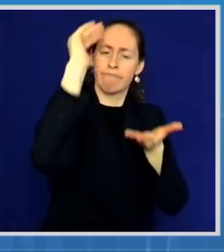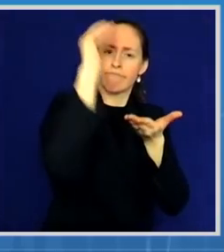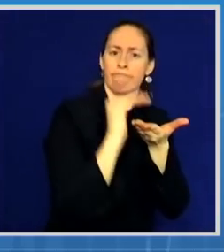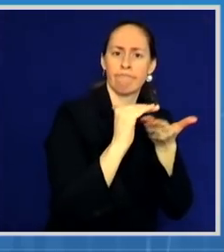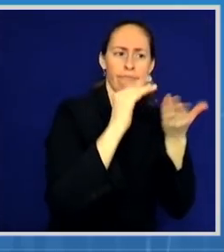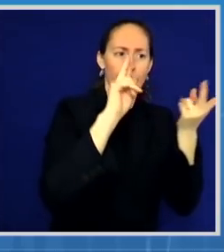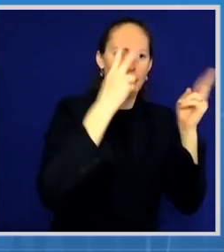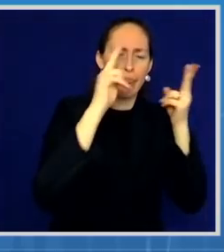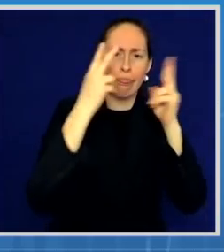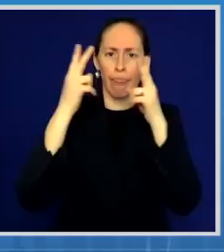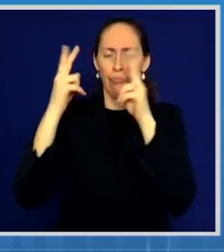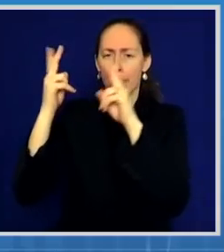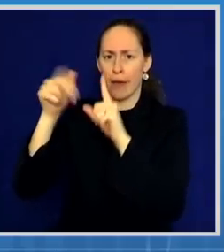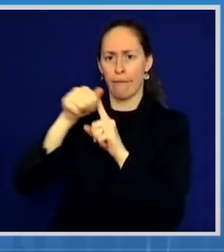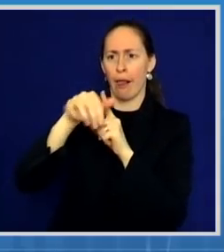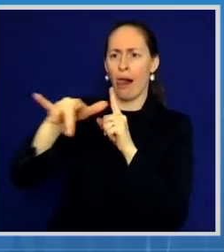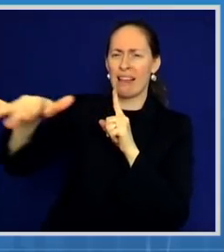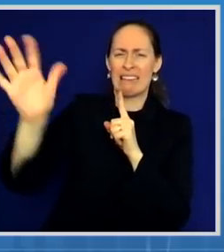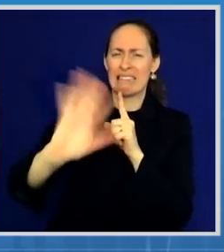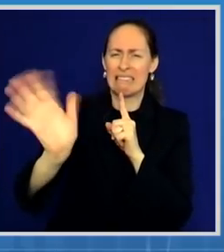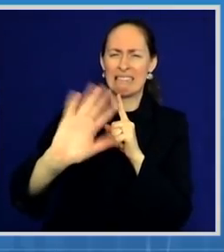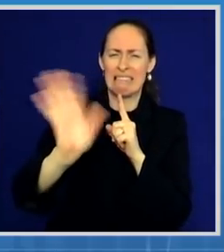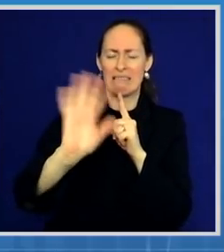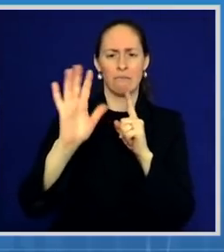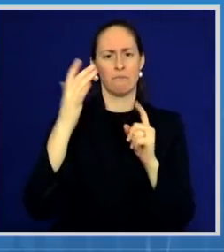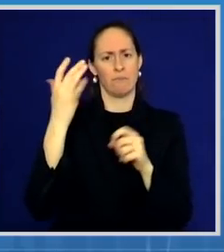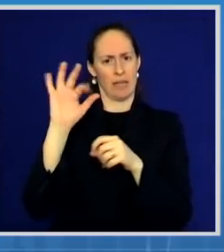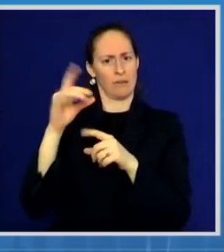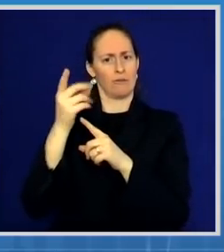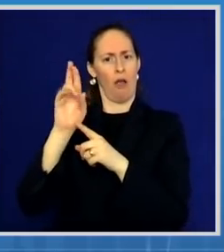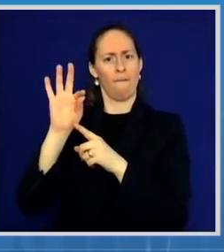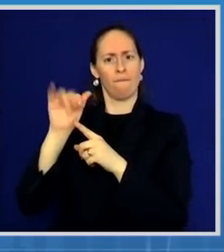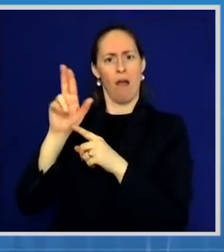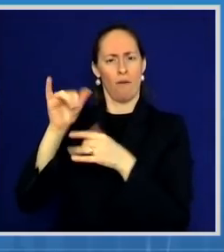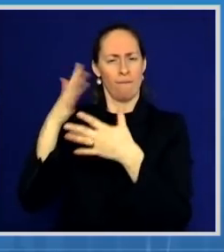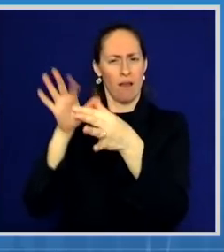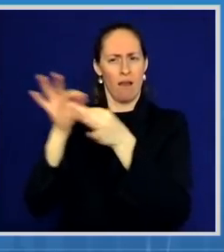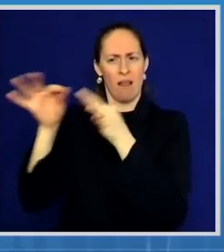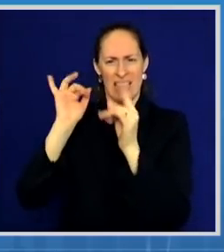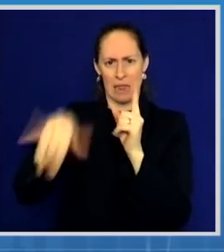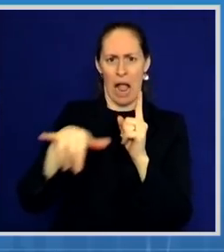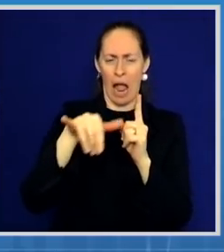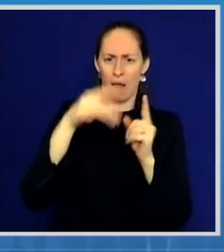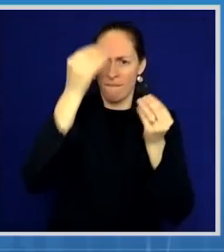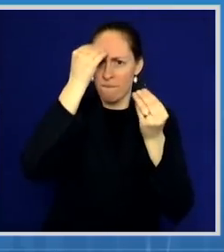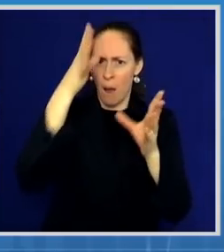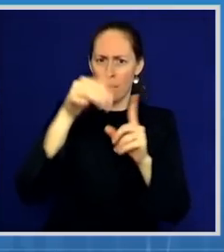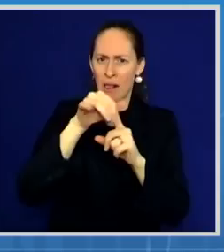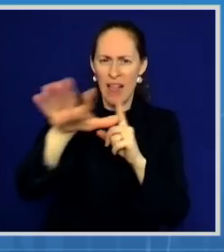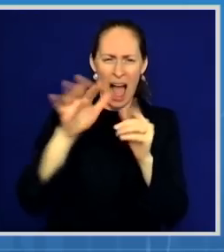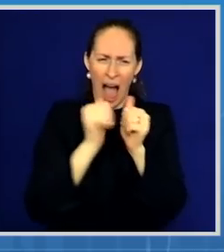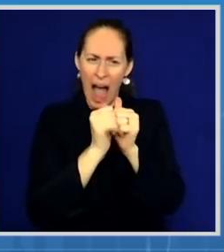I mean, how much does that play in to helping solve hesitation and how much is that sort of a distraction?